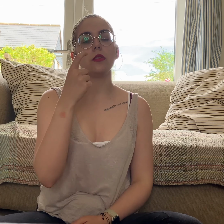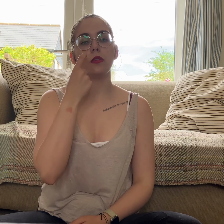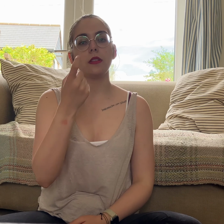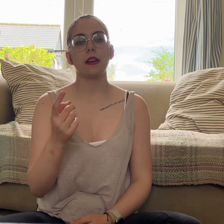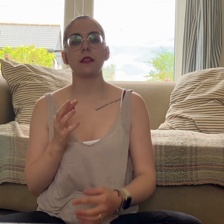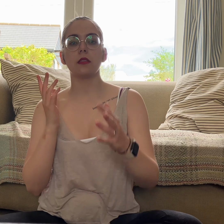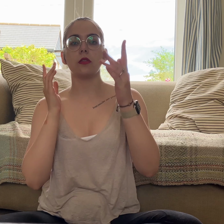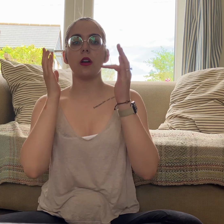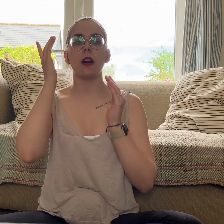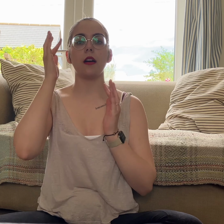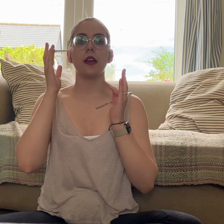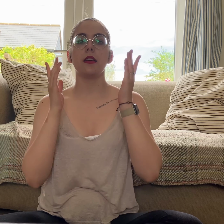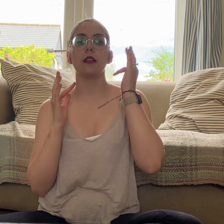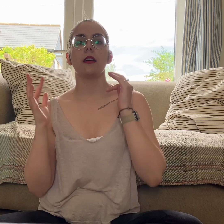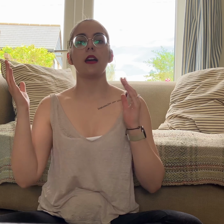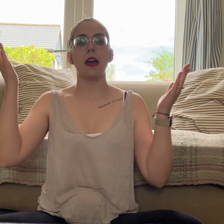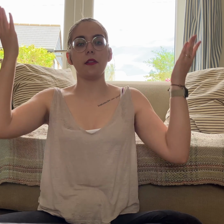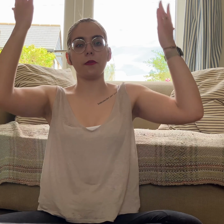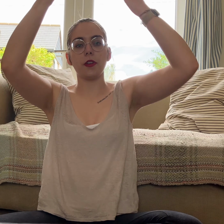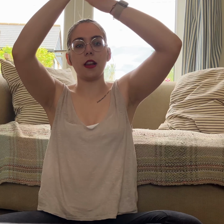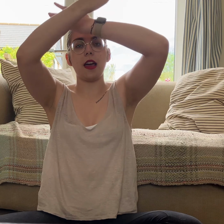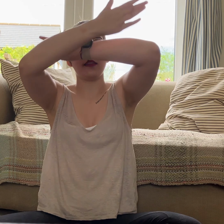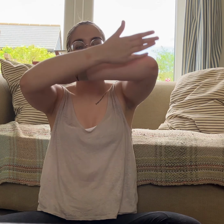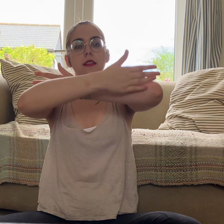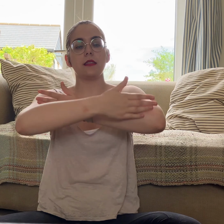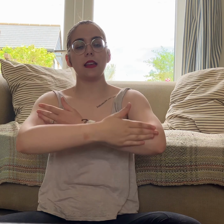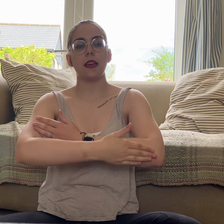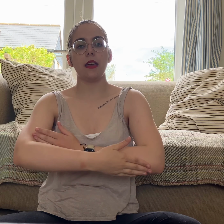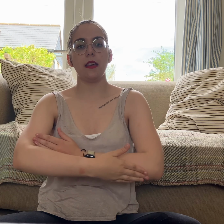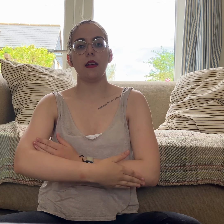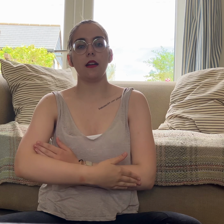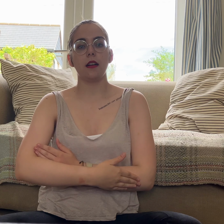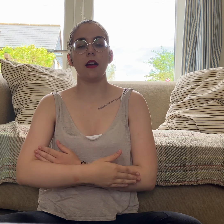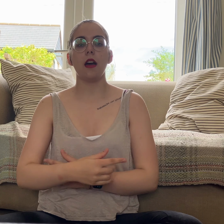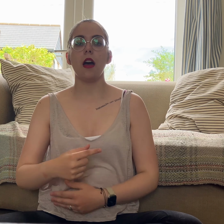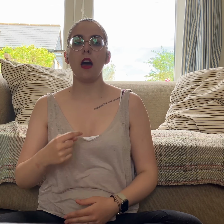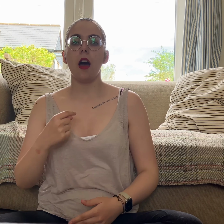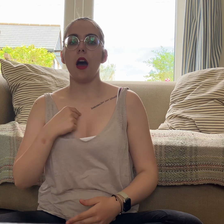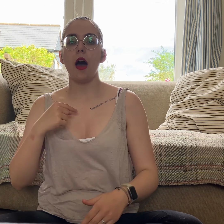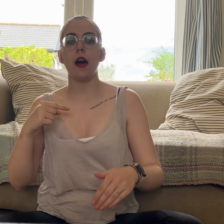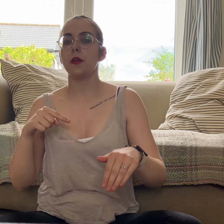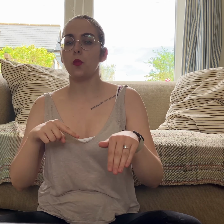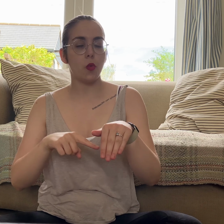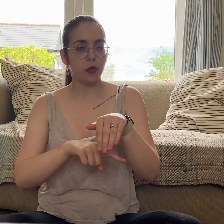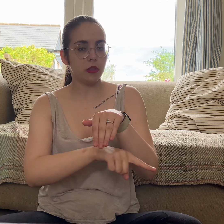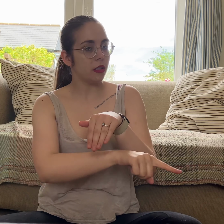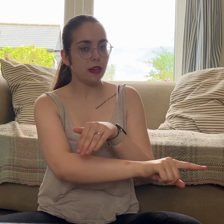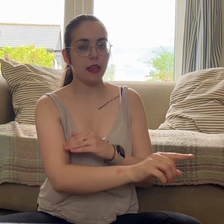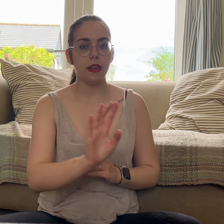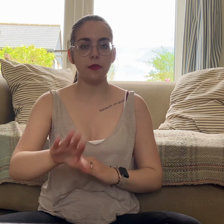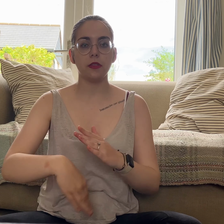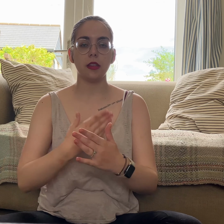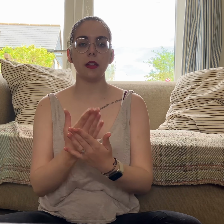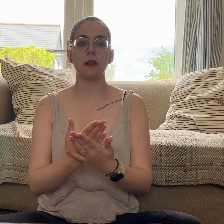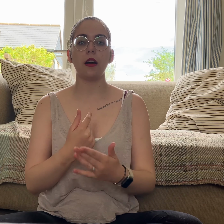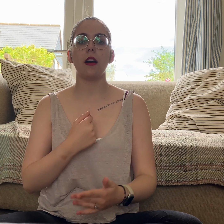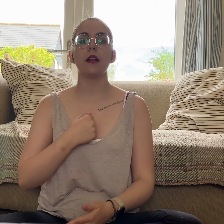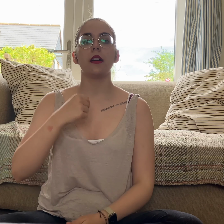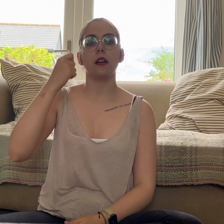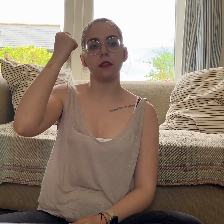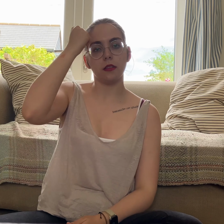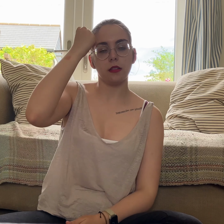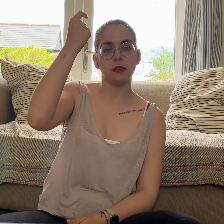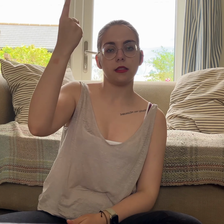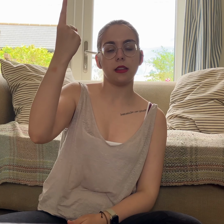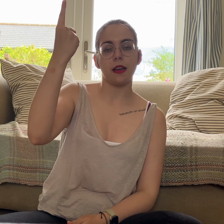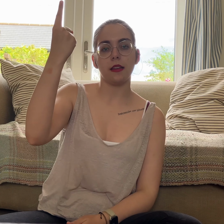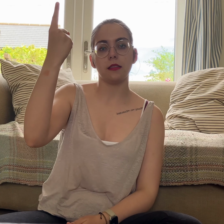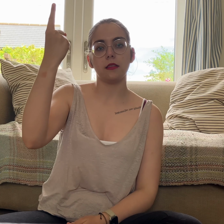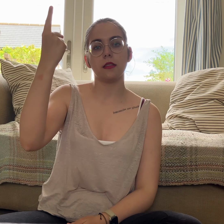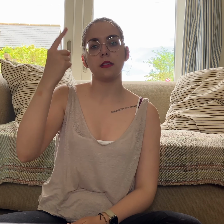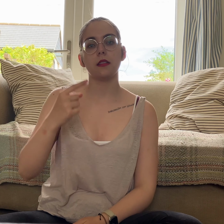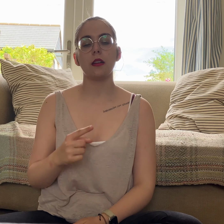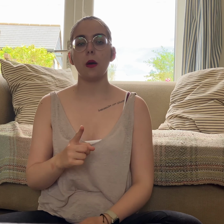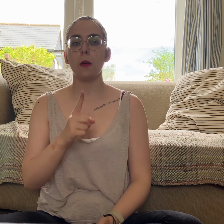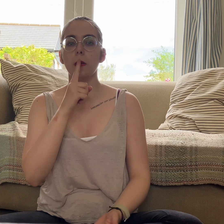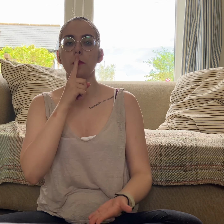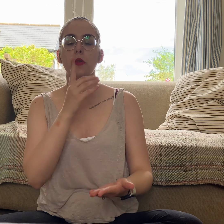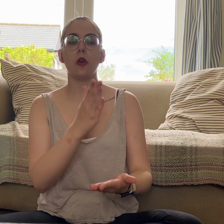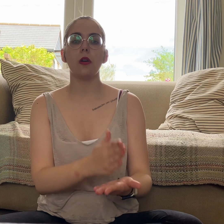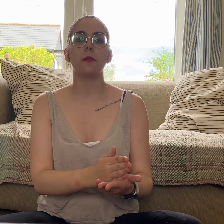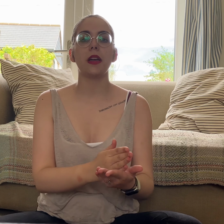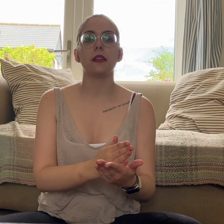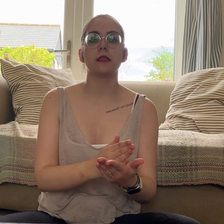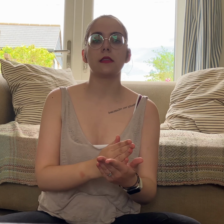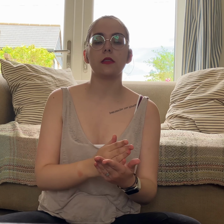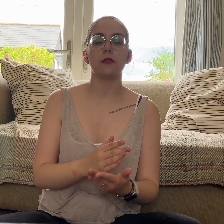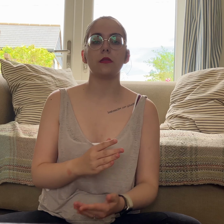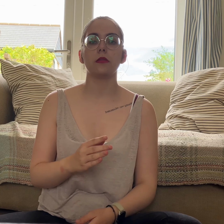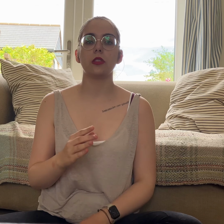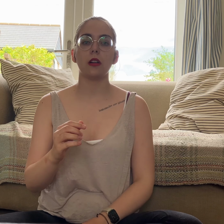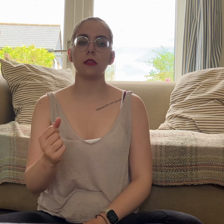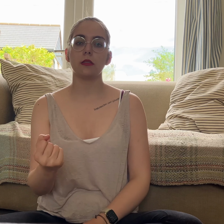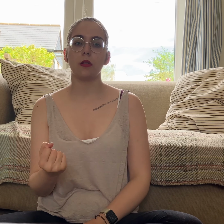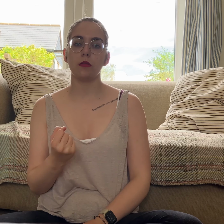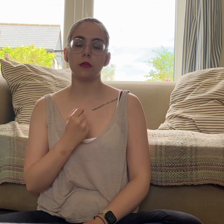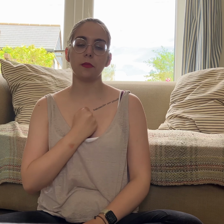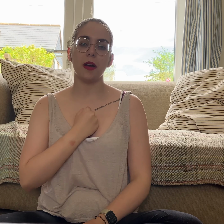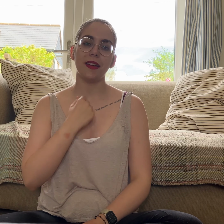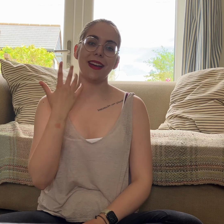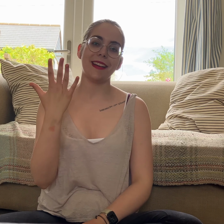You can cry every last tear, I won't leave until I understand. Promise you'll just hold my hand."